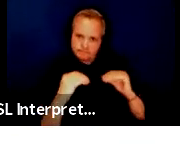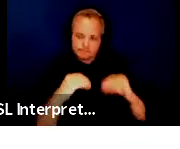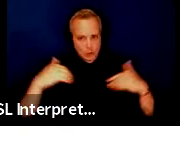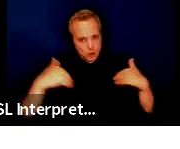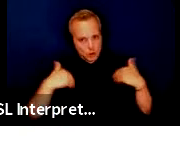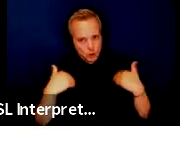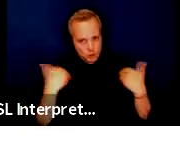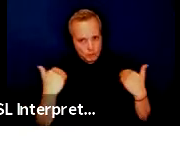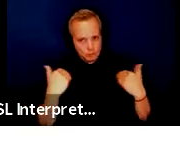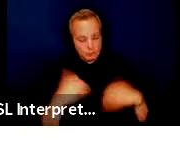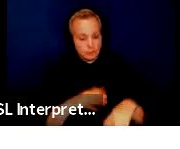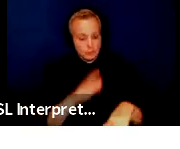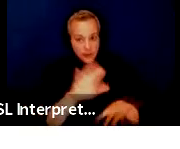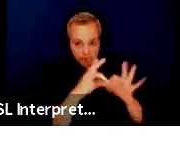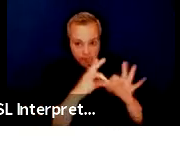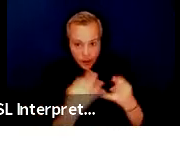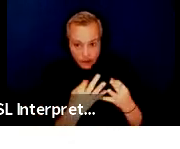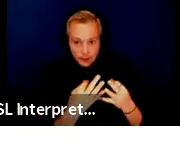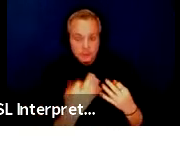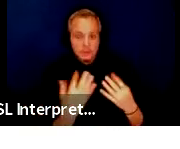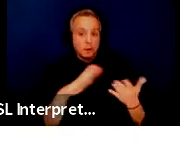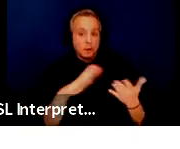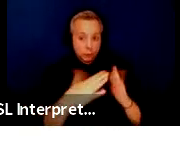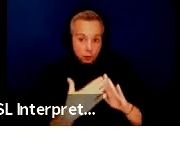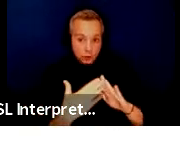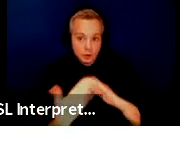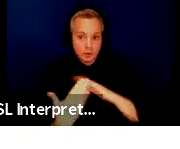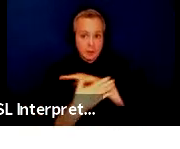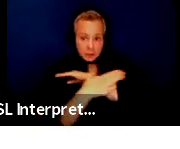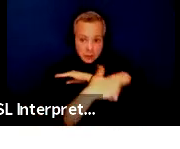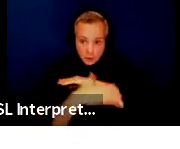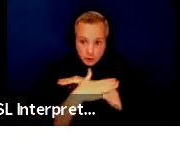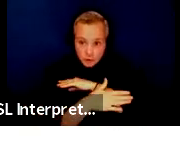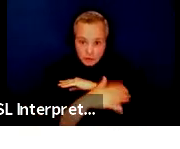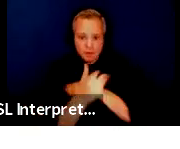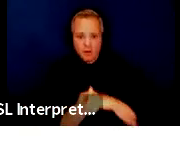FAMILY, COMMUNITY, COUNTRY, AND FOR THEIR OWN PERSONAL GROWTH AND AWARENESS.